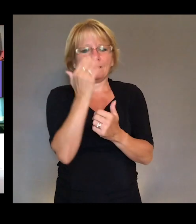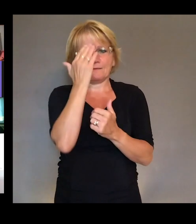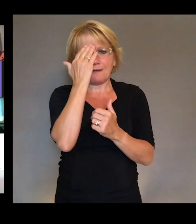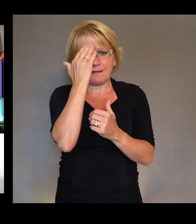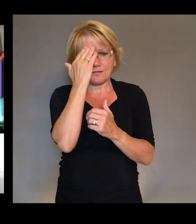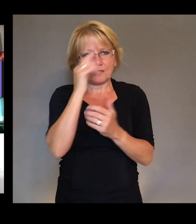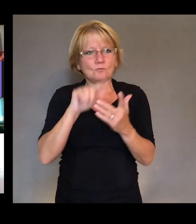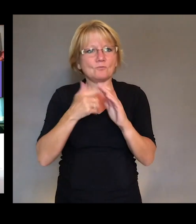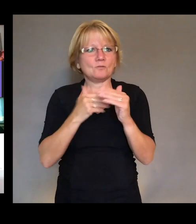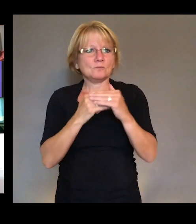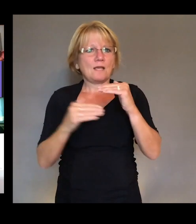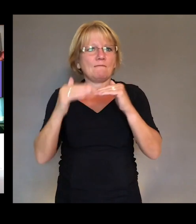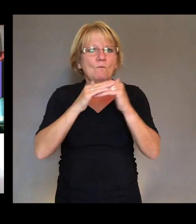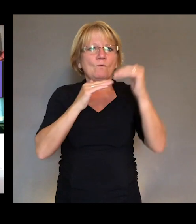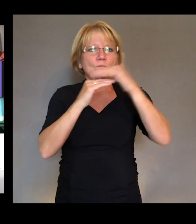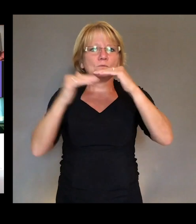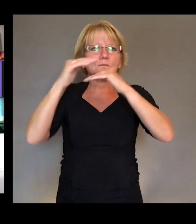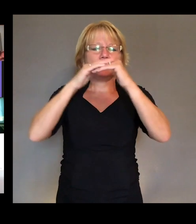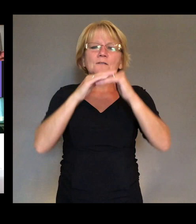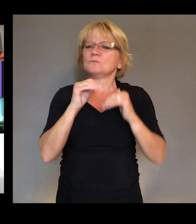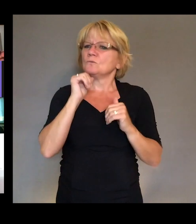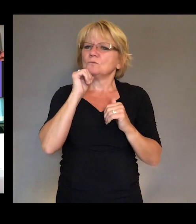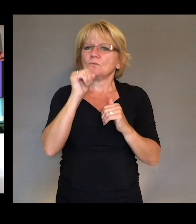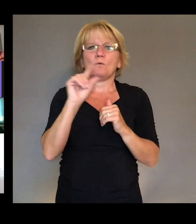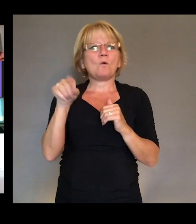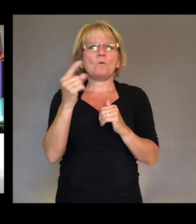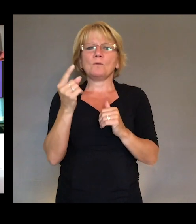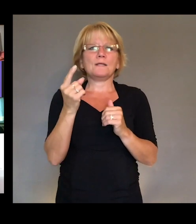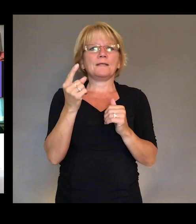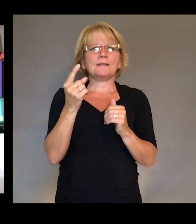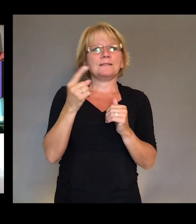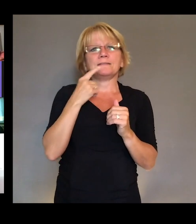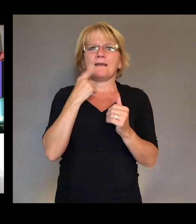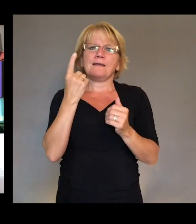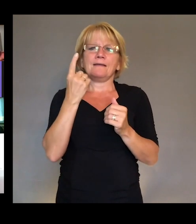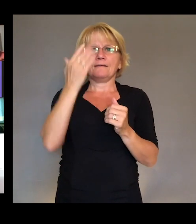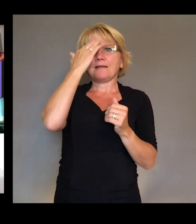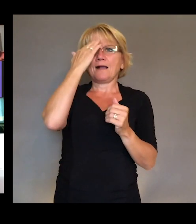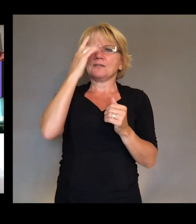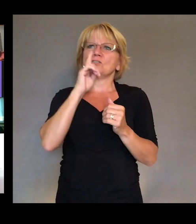that you want to scaffold and build on. So don't present knowledge as this highly objective